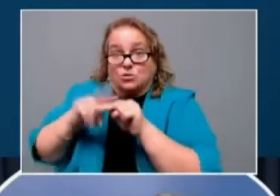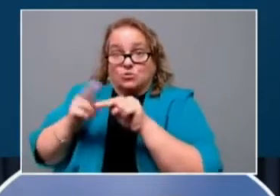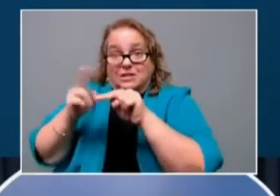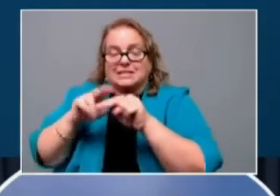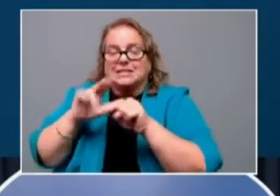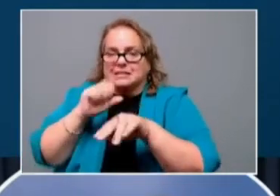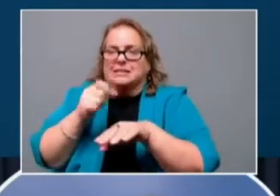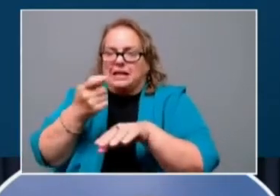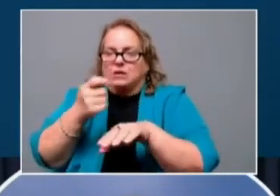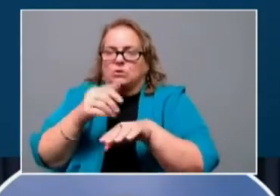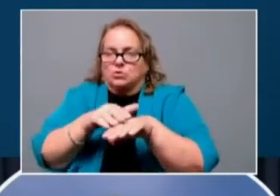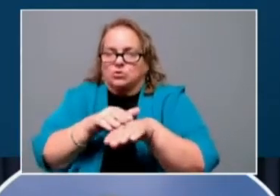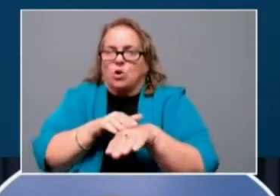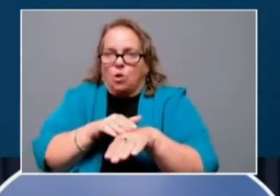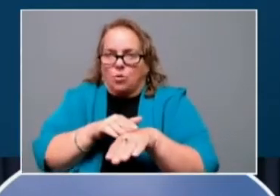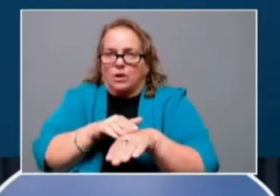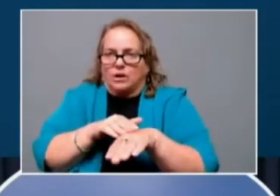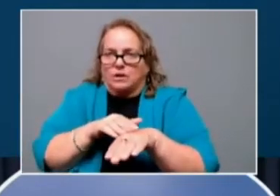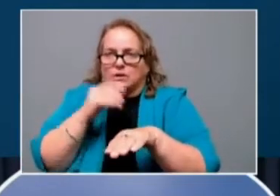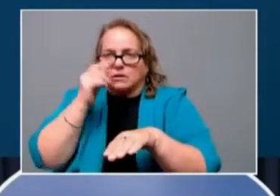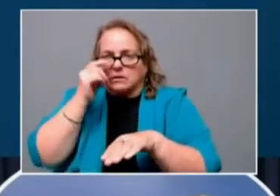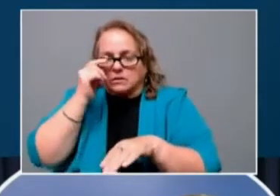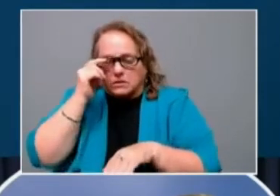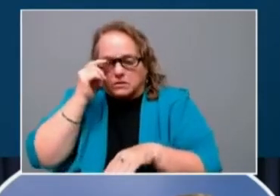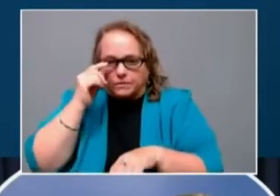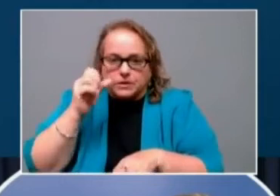rate pick up at different times. So let's look at the positivity Right,